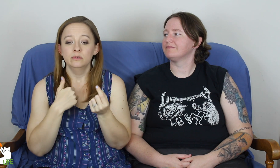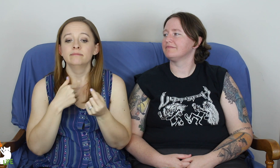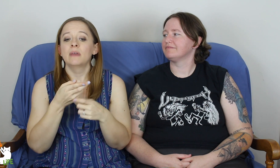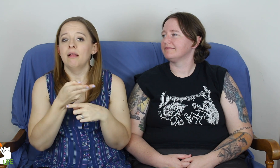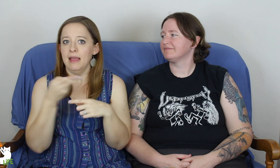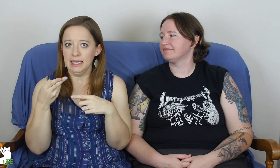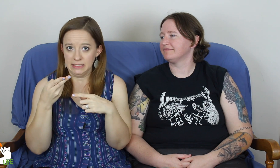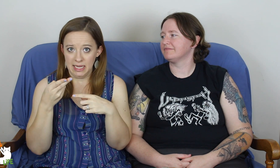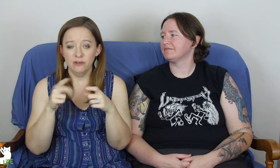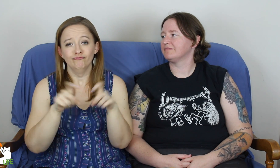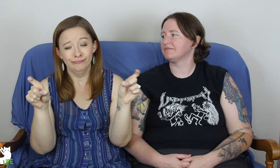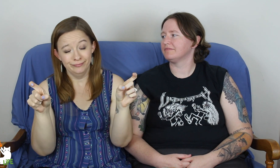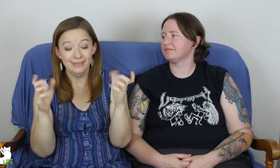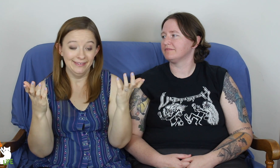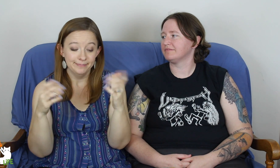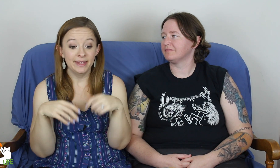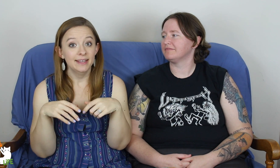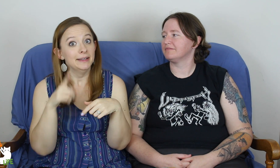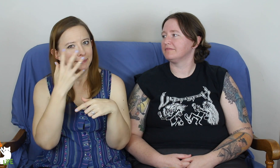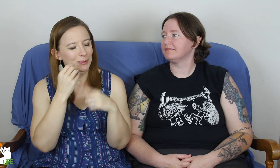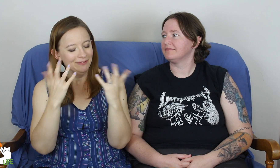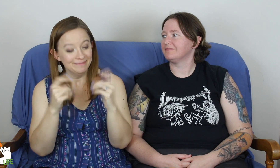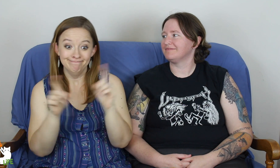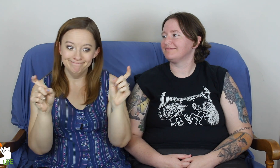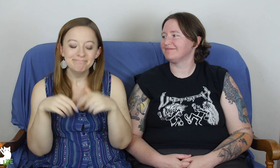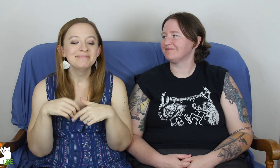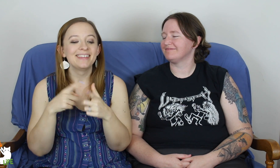I lie down and you have to put your legs apart. Beautiful... haha.